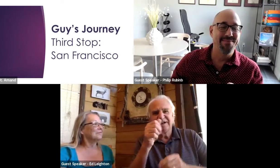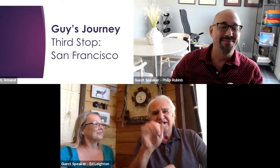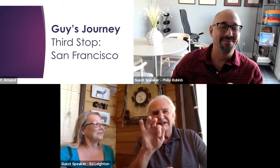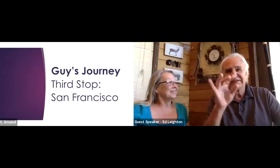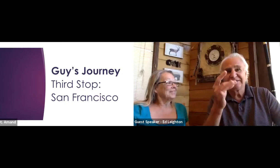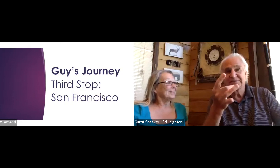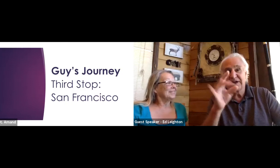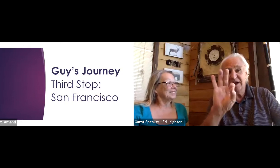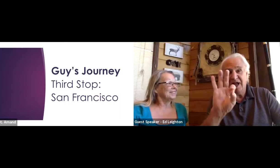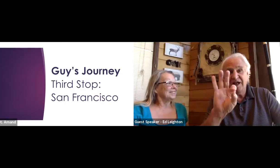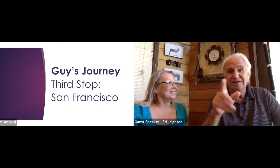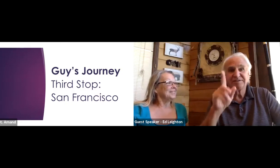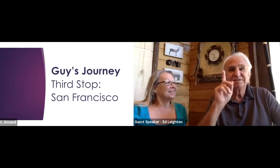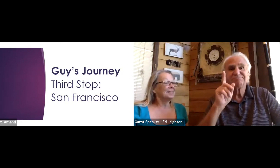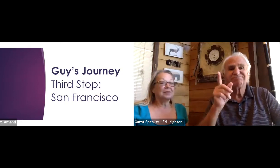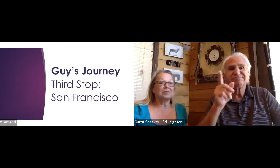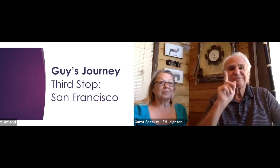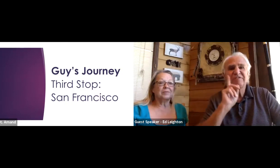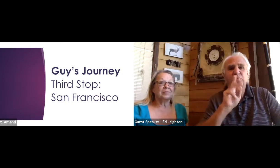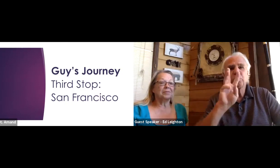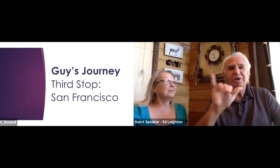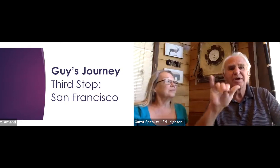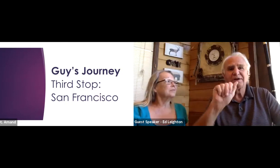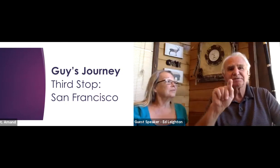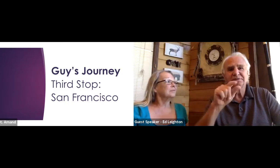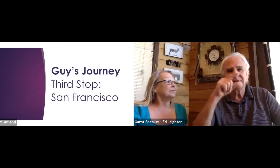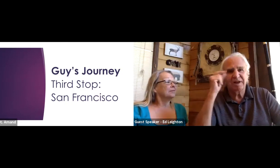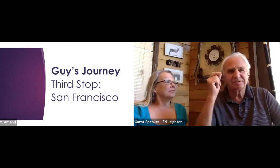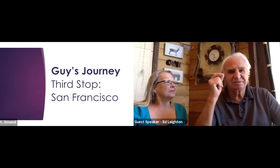Ed: Oh, yes. In 1989,